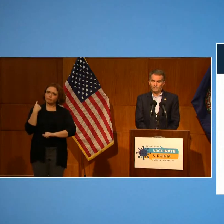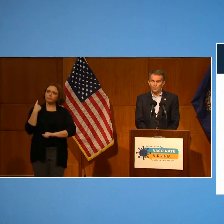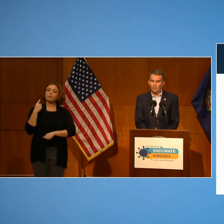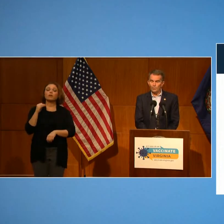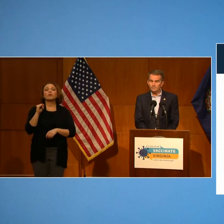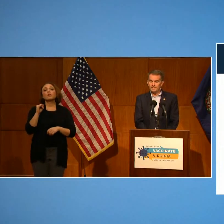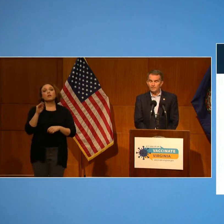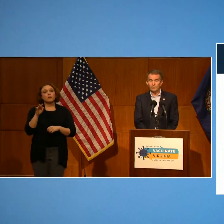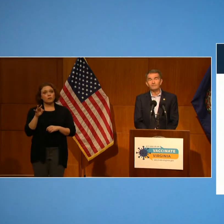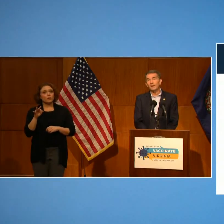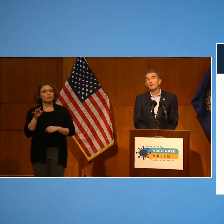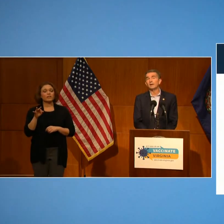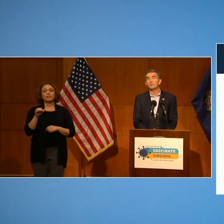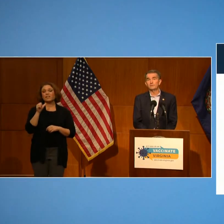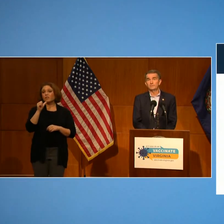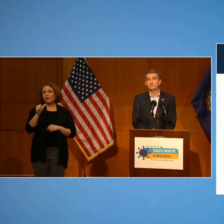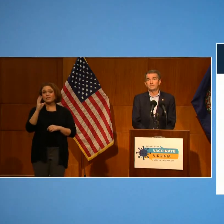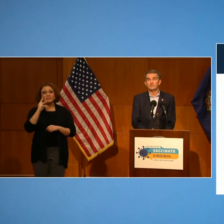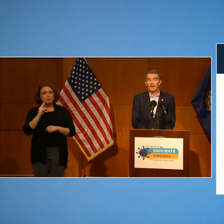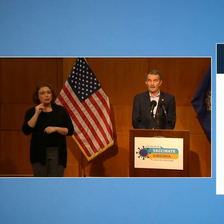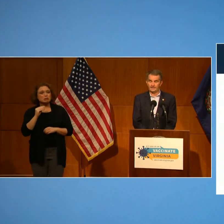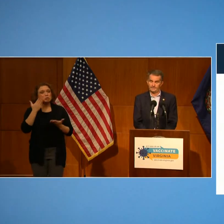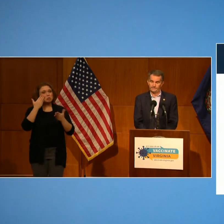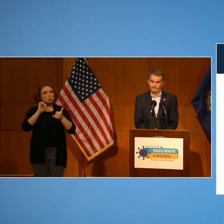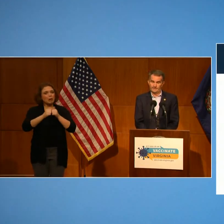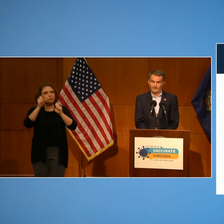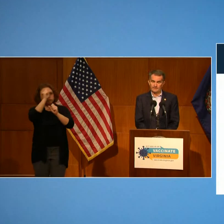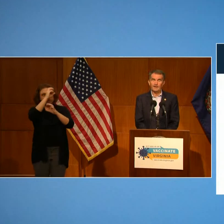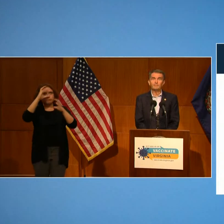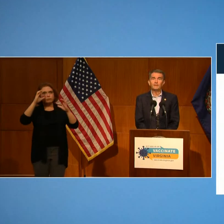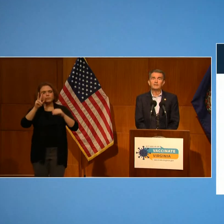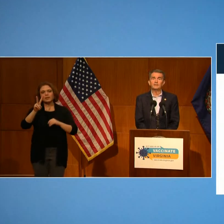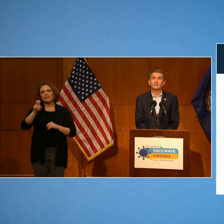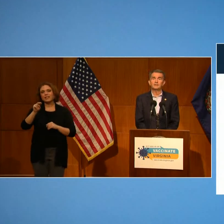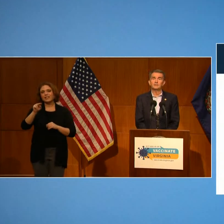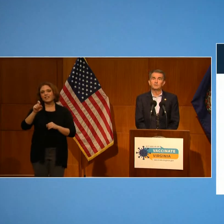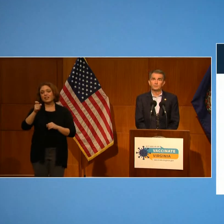WORSE THAN THE ONE I HAD BACK IN SEPTEMBER. SO IF YOU DON'T